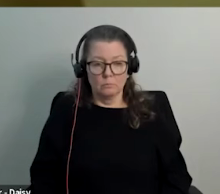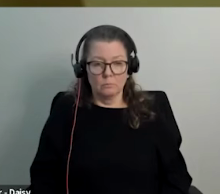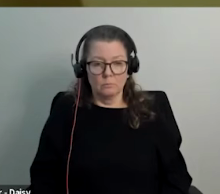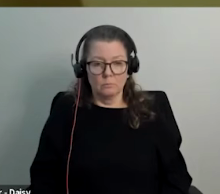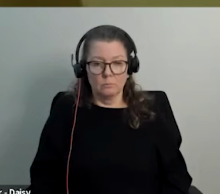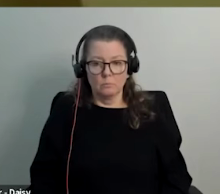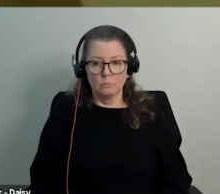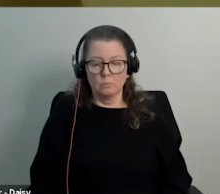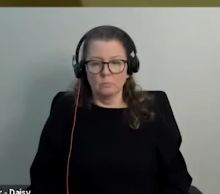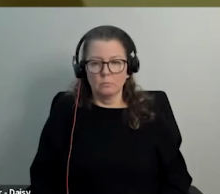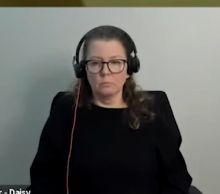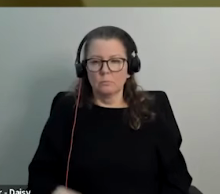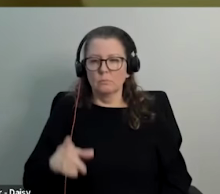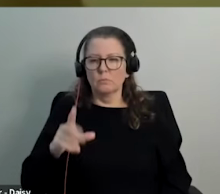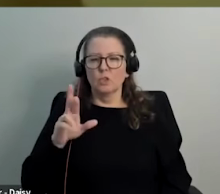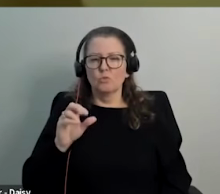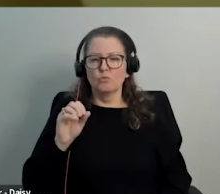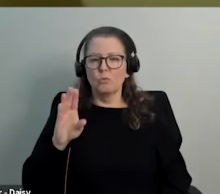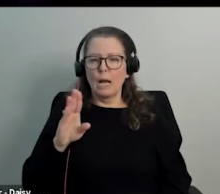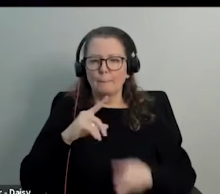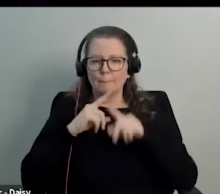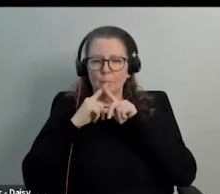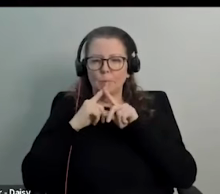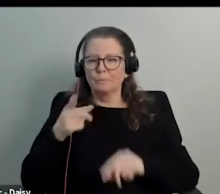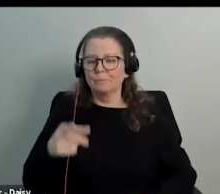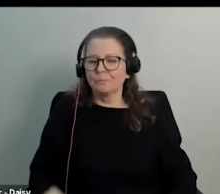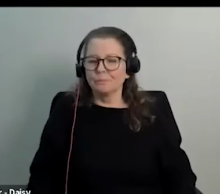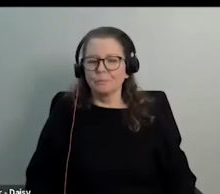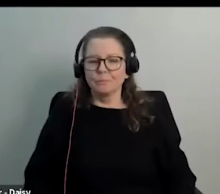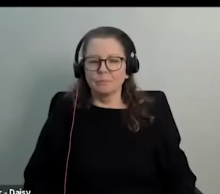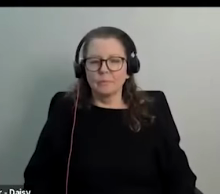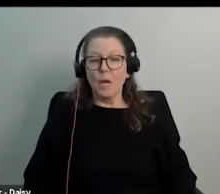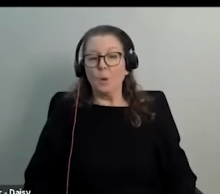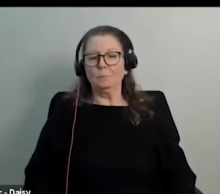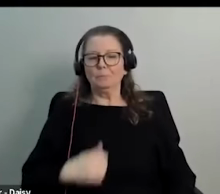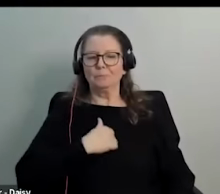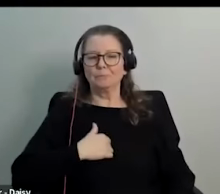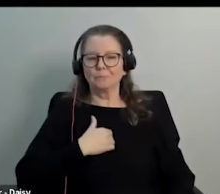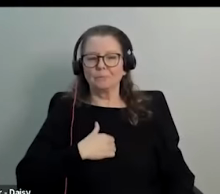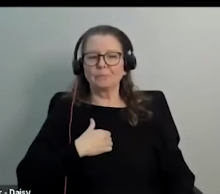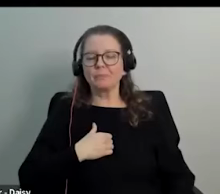You are on mute, Rob. [Meena] Can you hear me? Sorry, thought I clicked it. I've hired a lot of different people